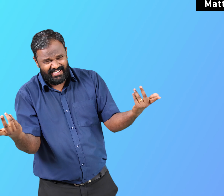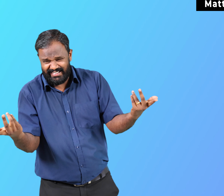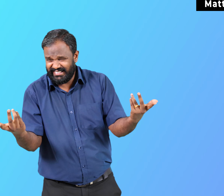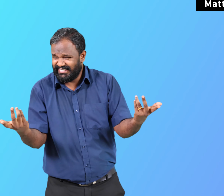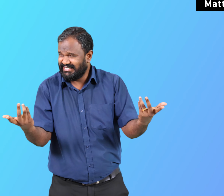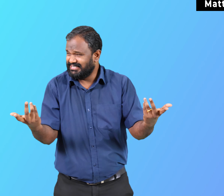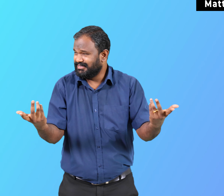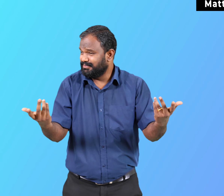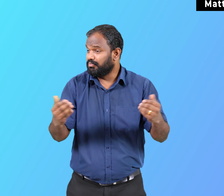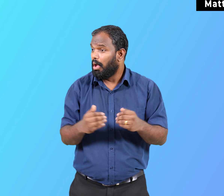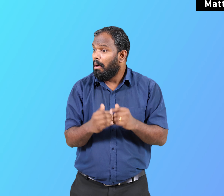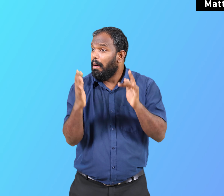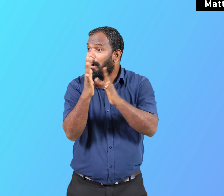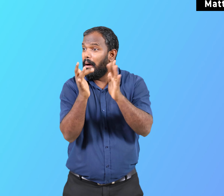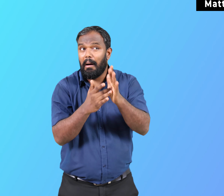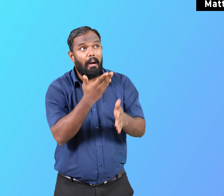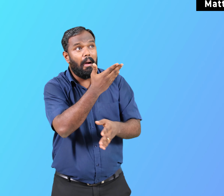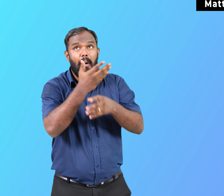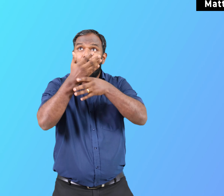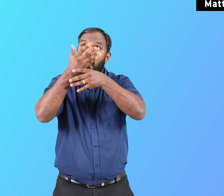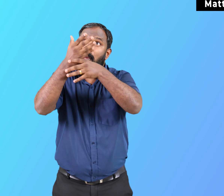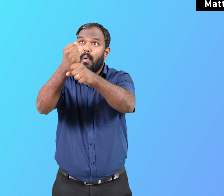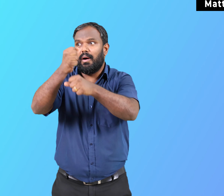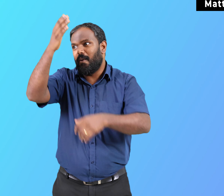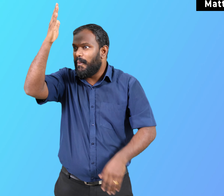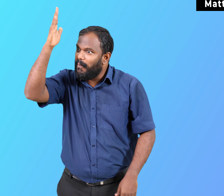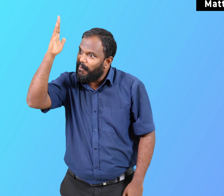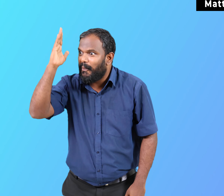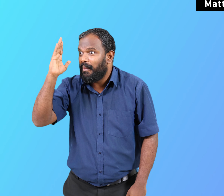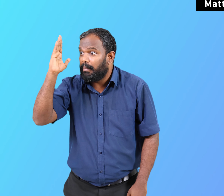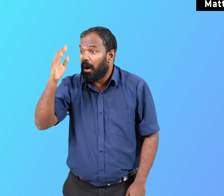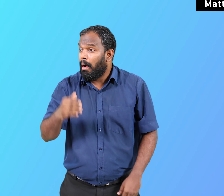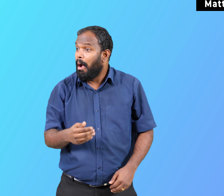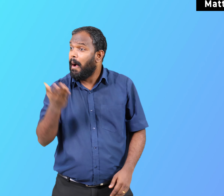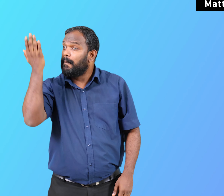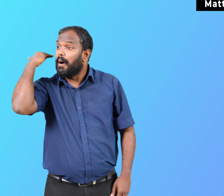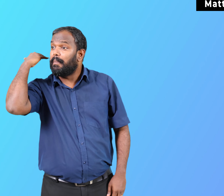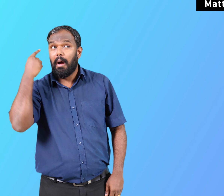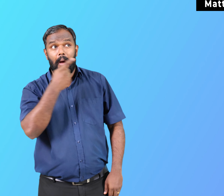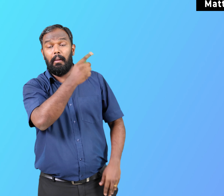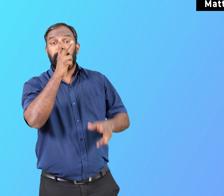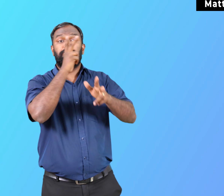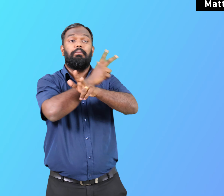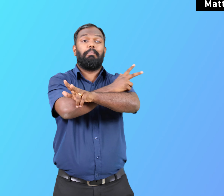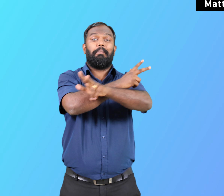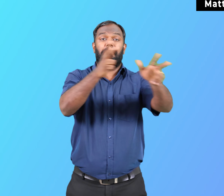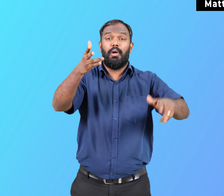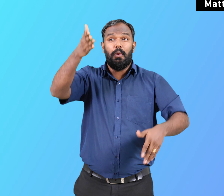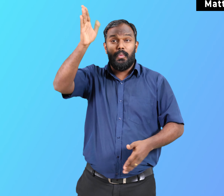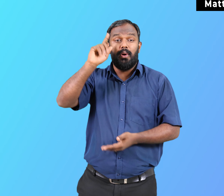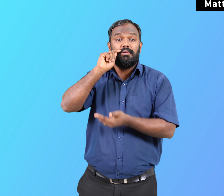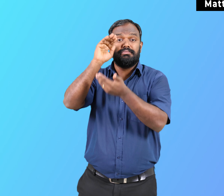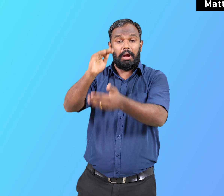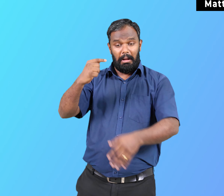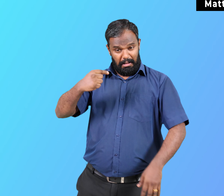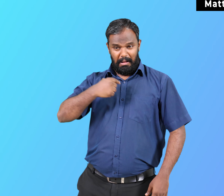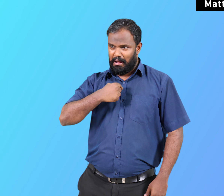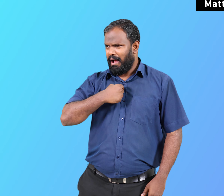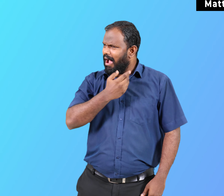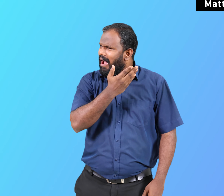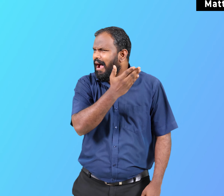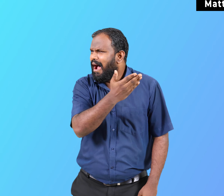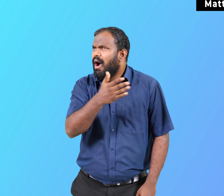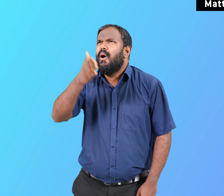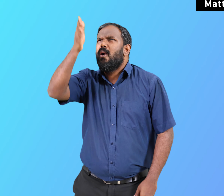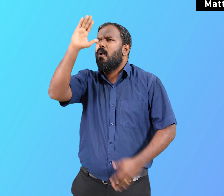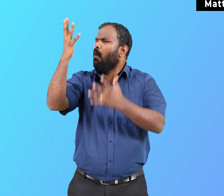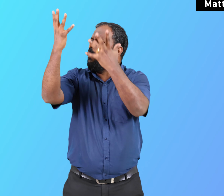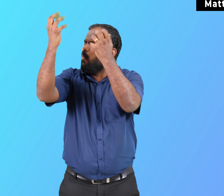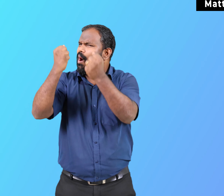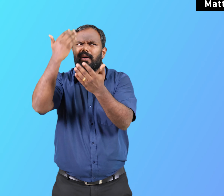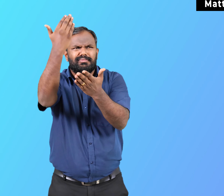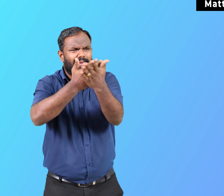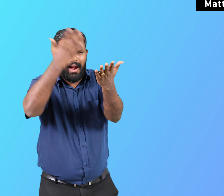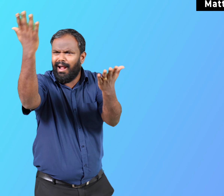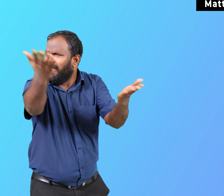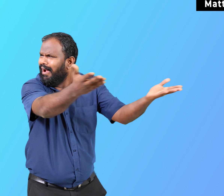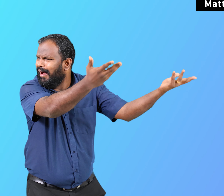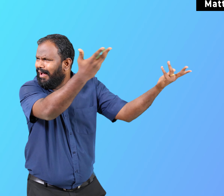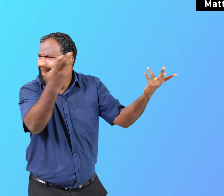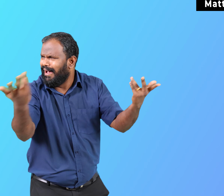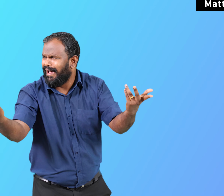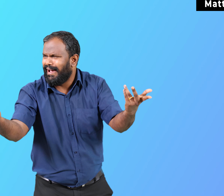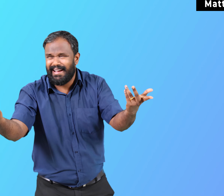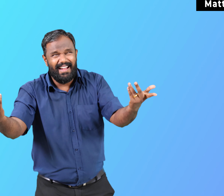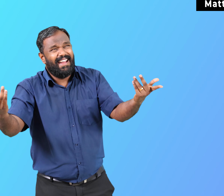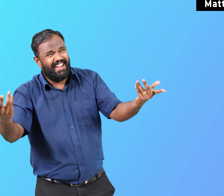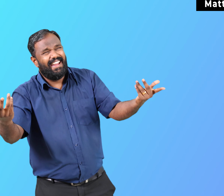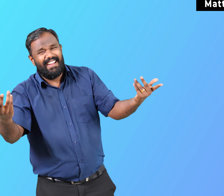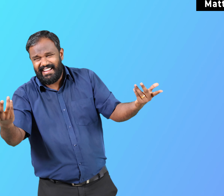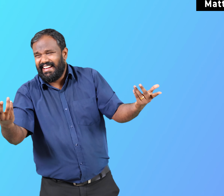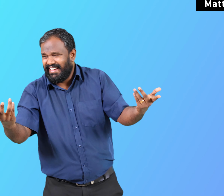He trusted God and even said he was God’s son. So let God save him now, if God really wants him.”